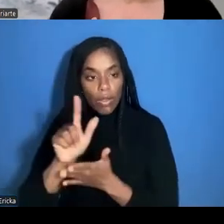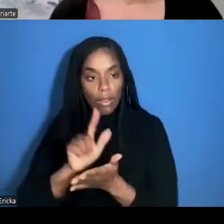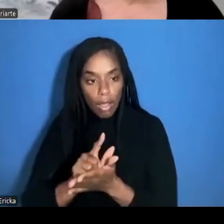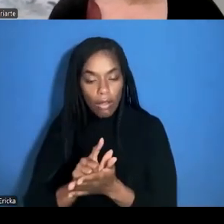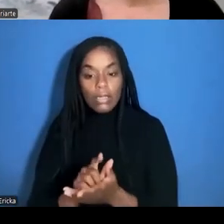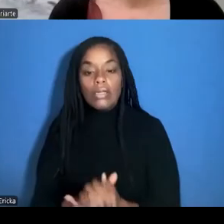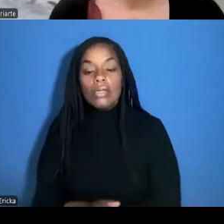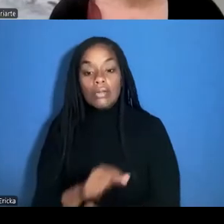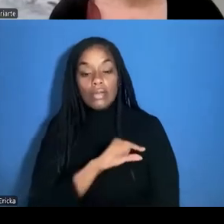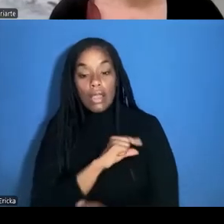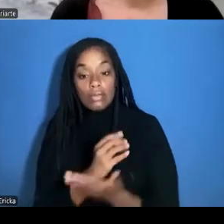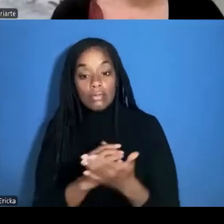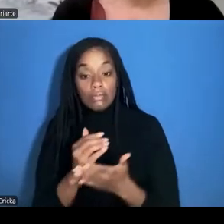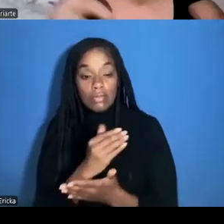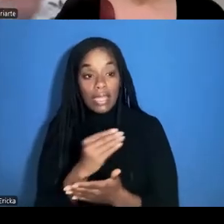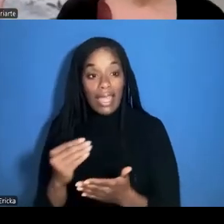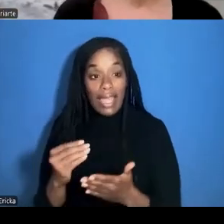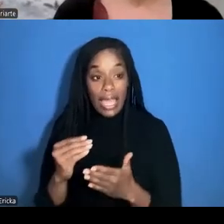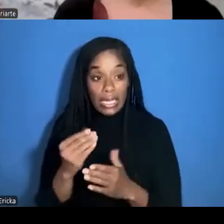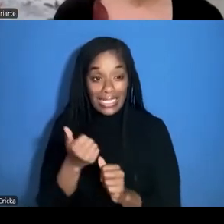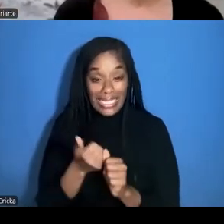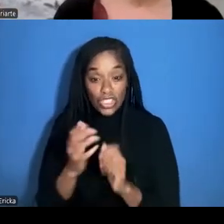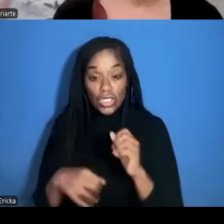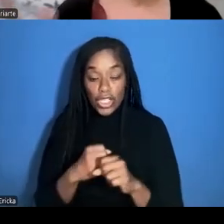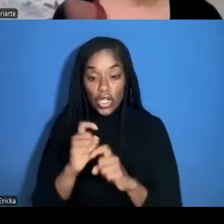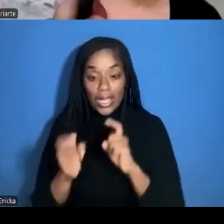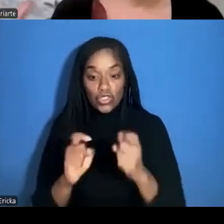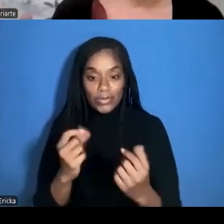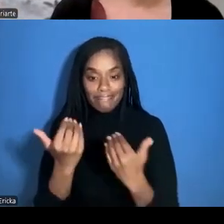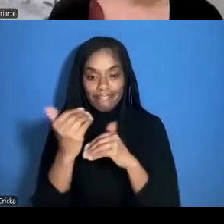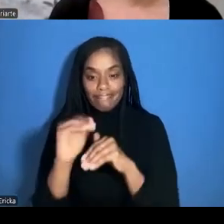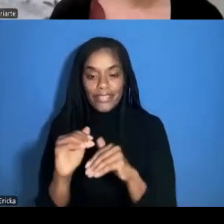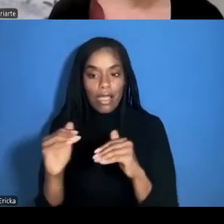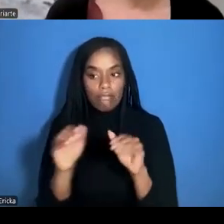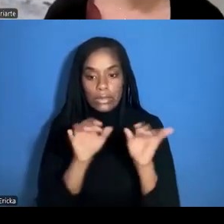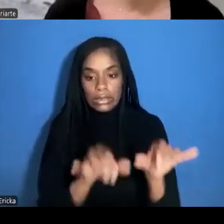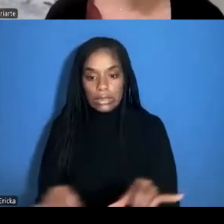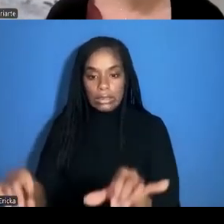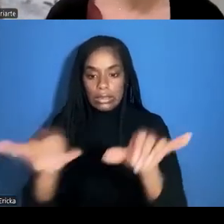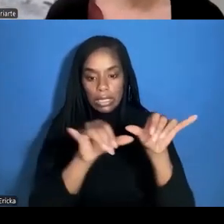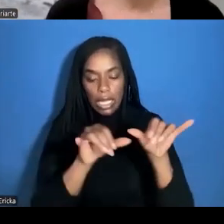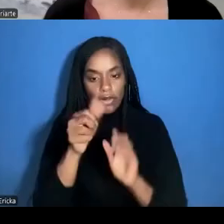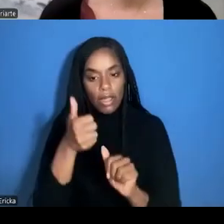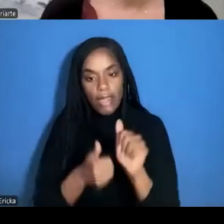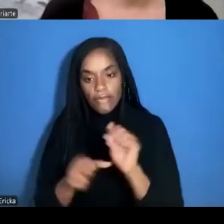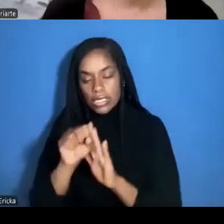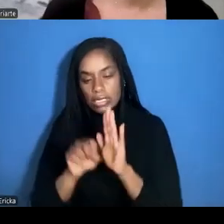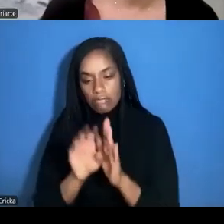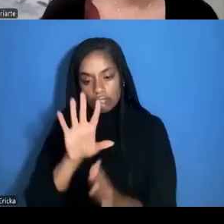an annual contribution limits are the same throughout every state that participates participates in the Able program.